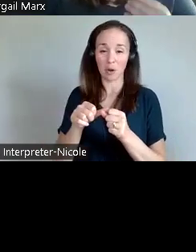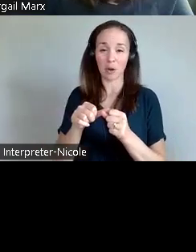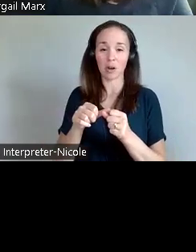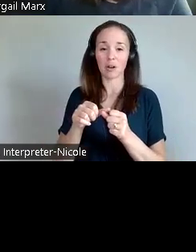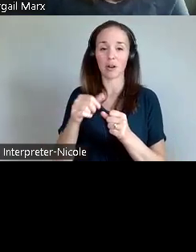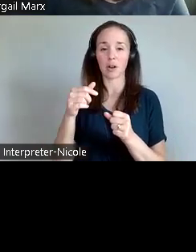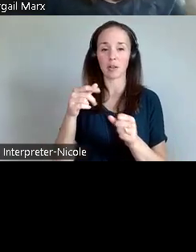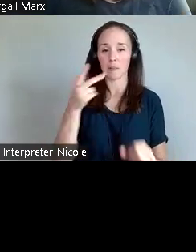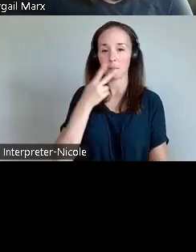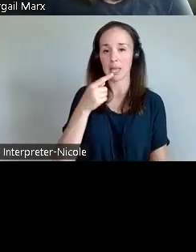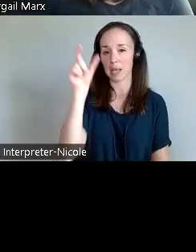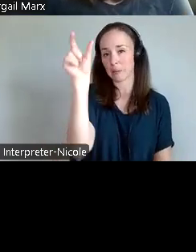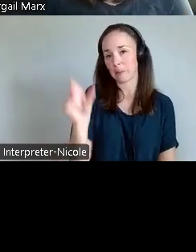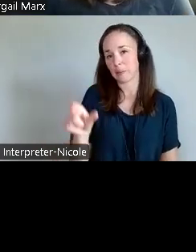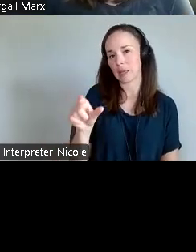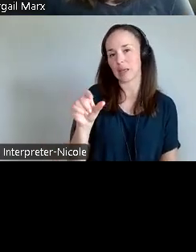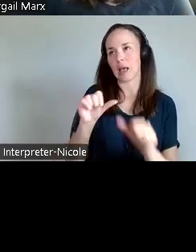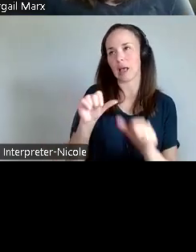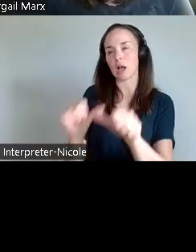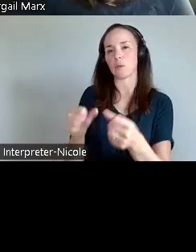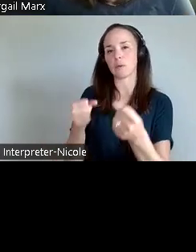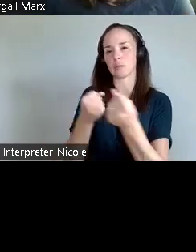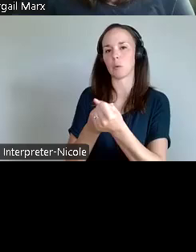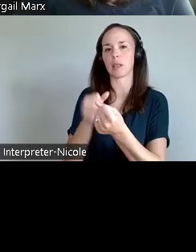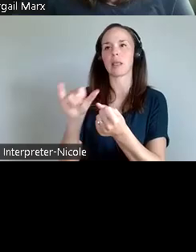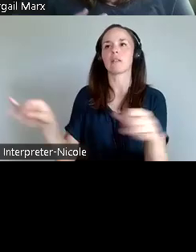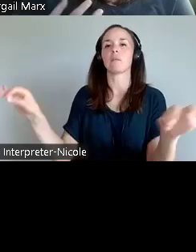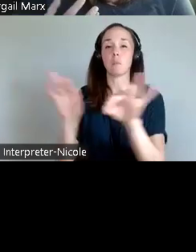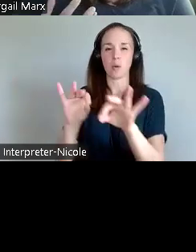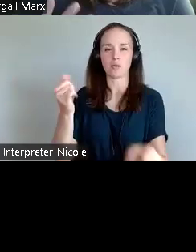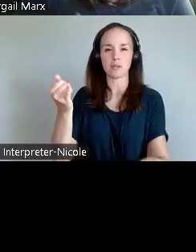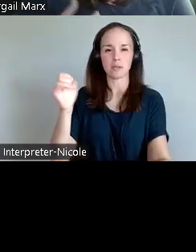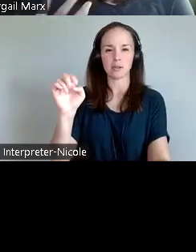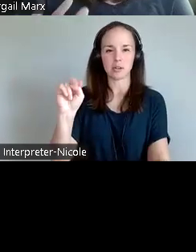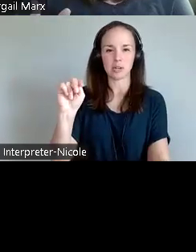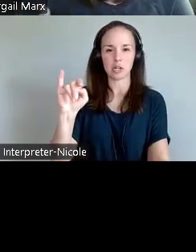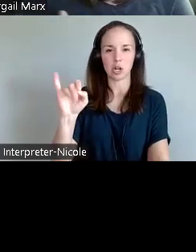So getting the tools into their hands is only the first step, and then continuing to support